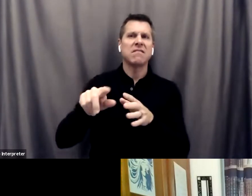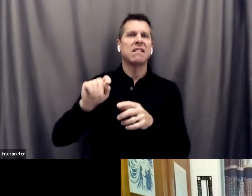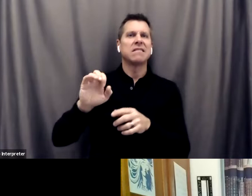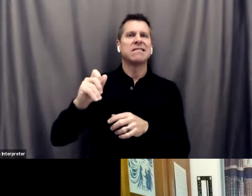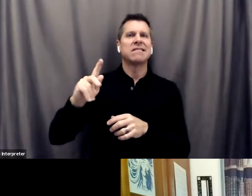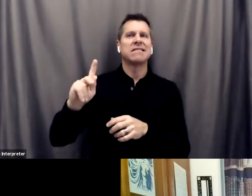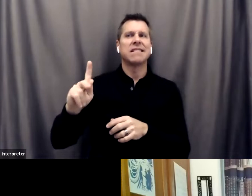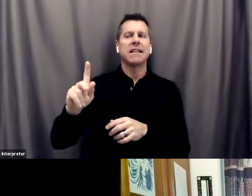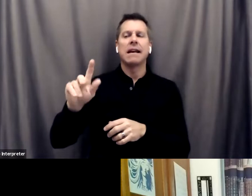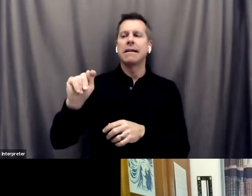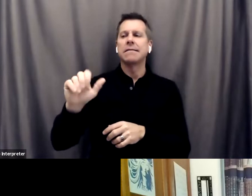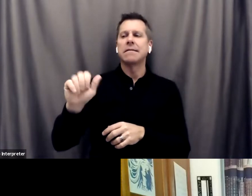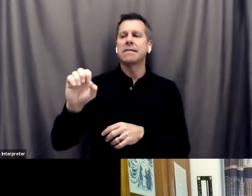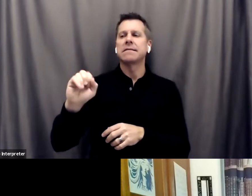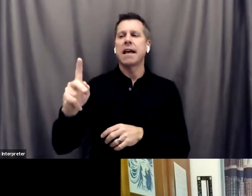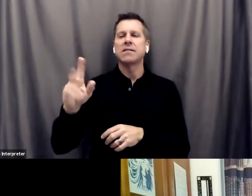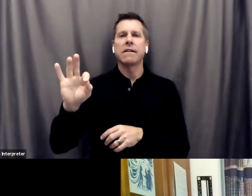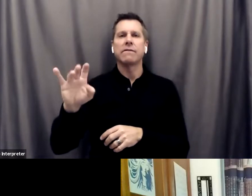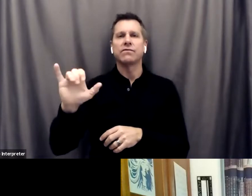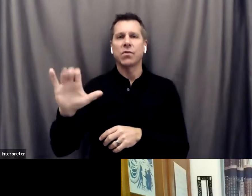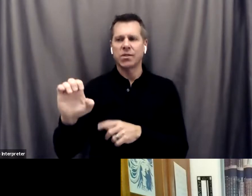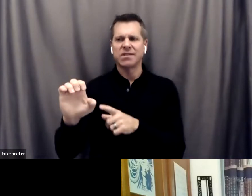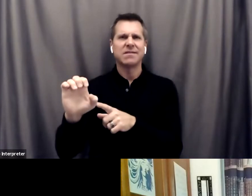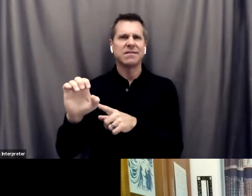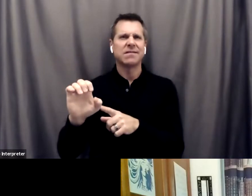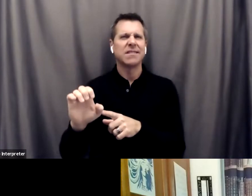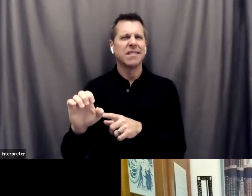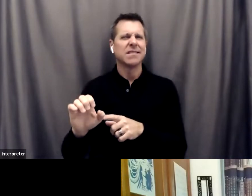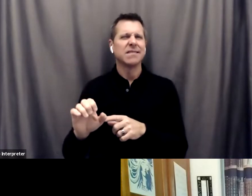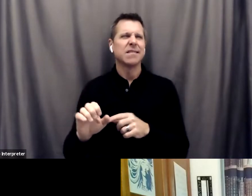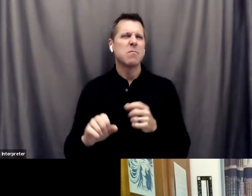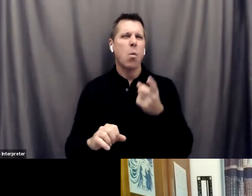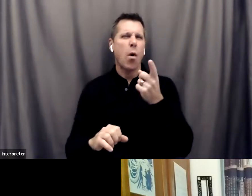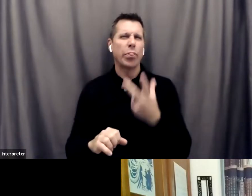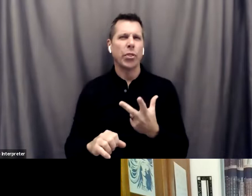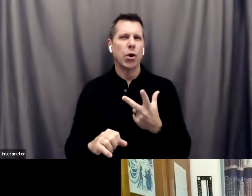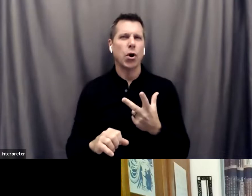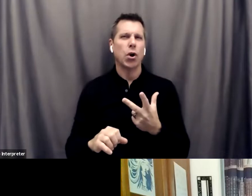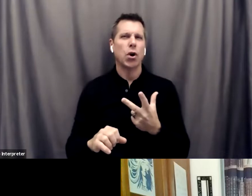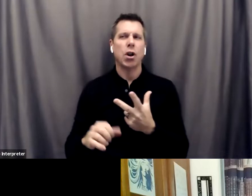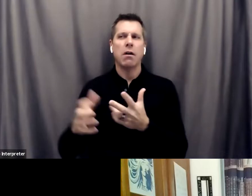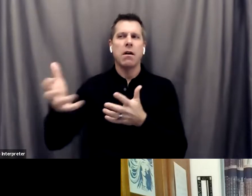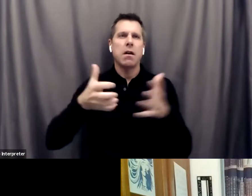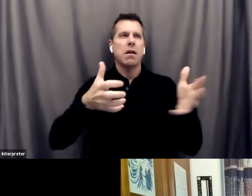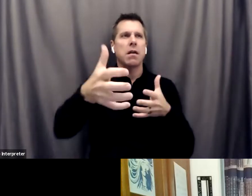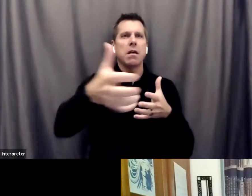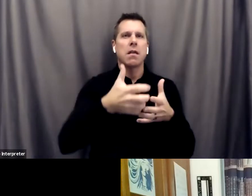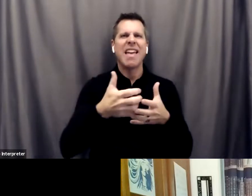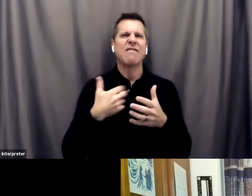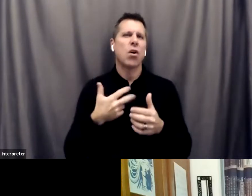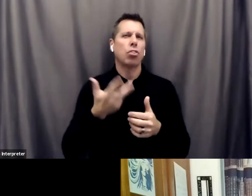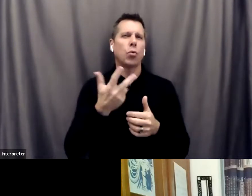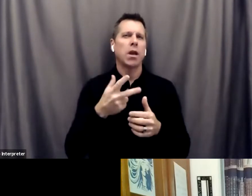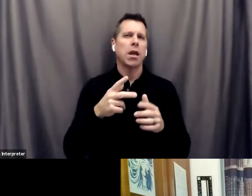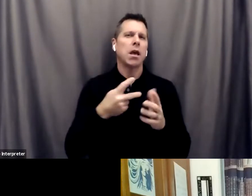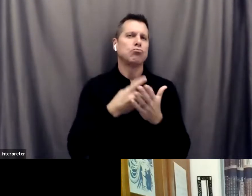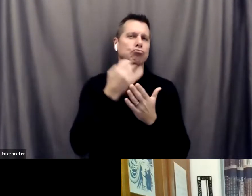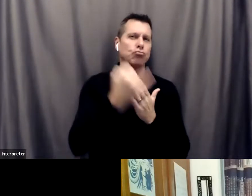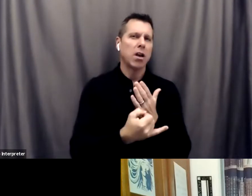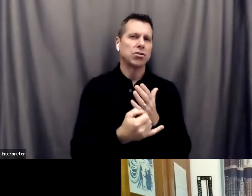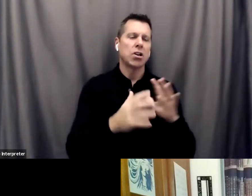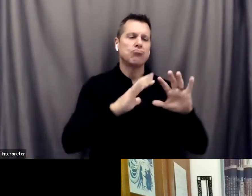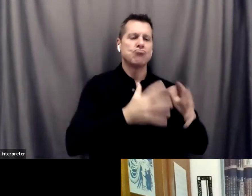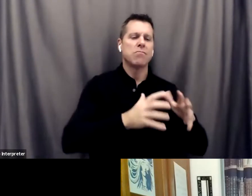a third of the guided pathways body because we split into three different project task forces. And so some of you are thinking, I